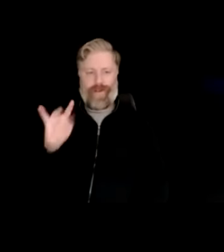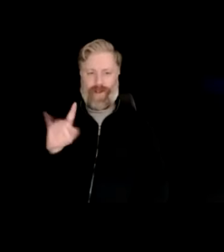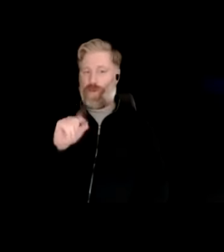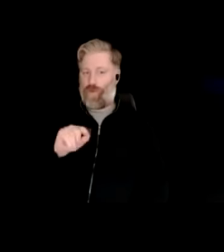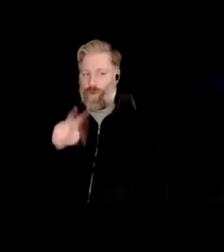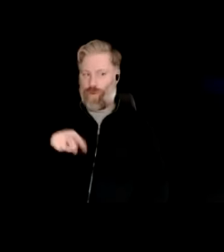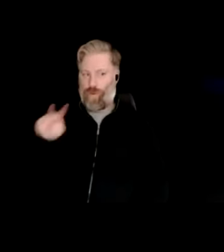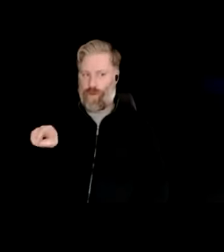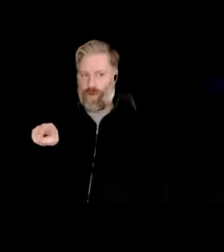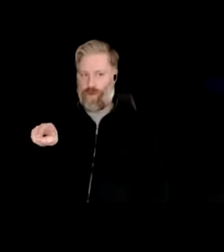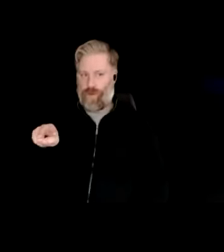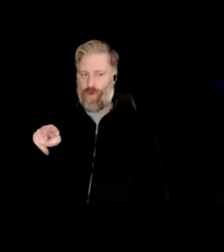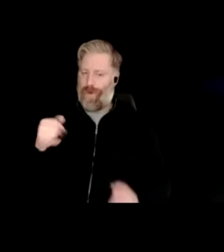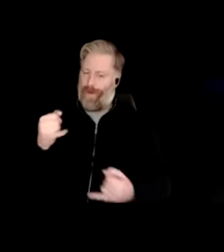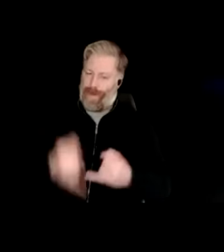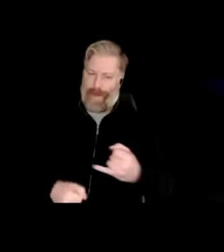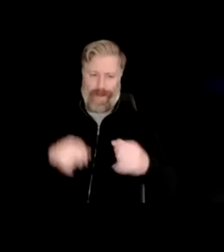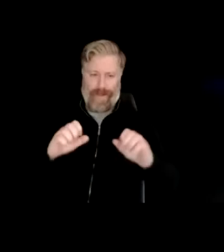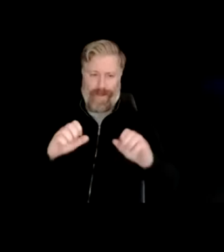The latest Proposal End Date is June 30th, 2023.